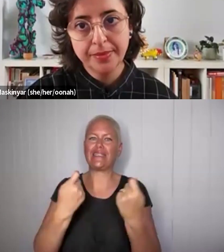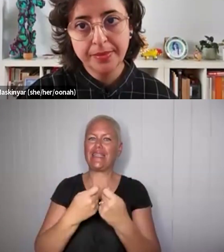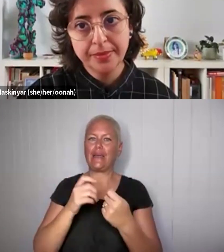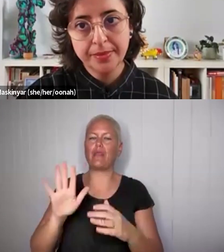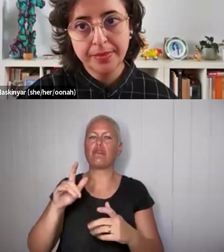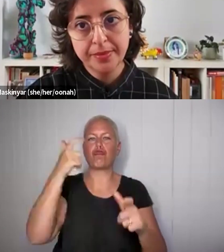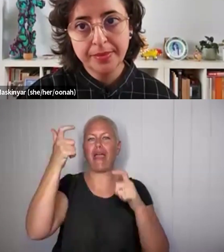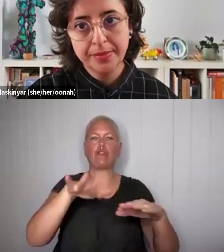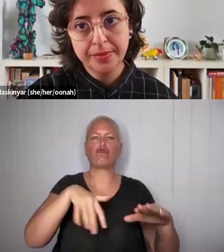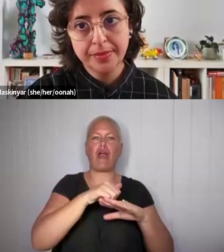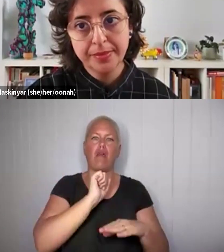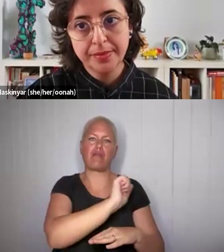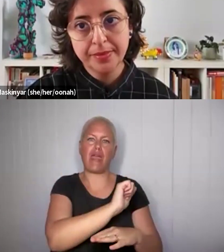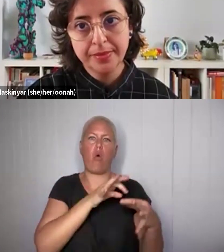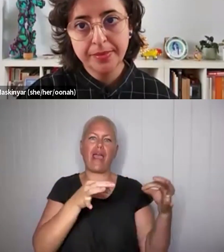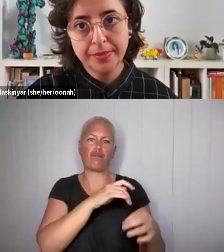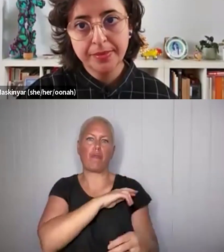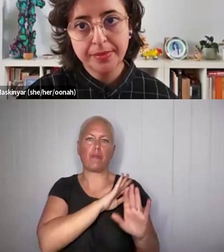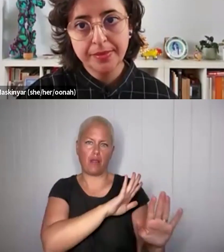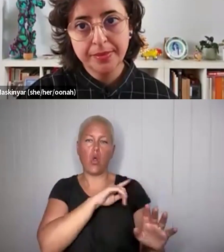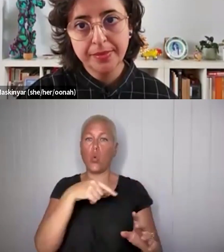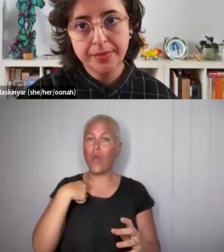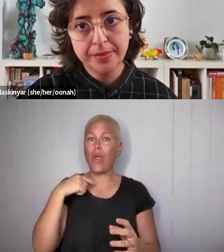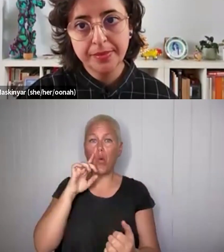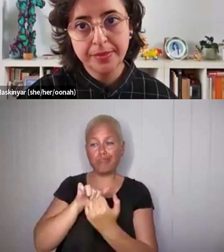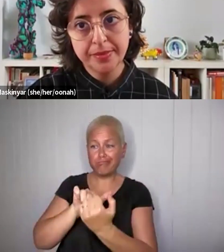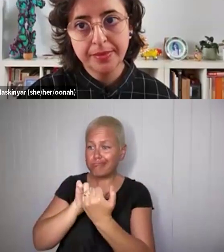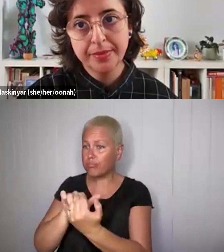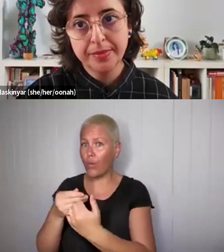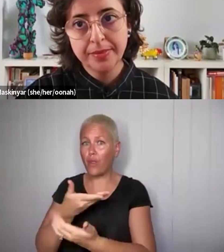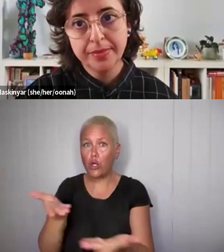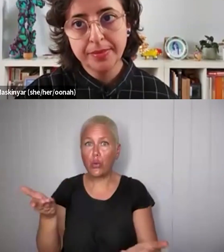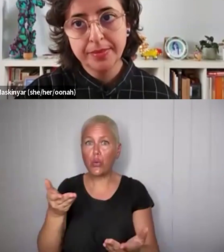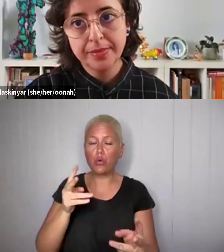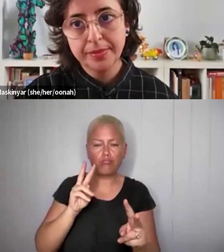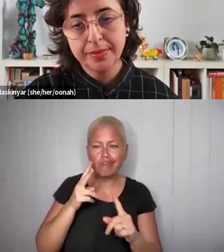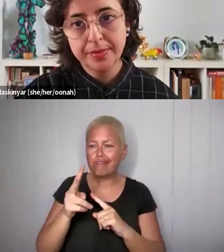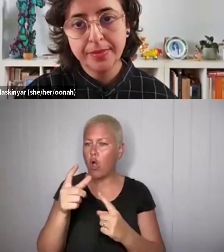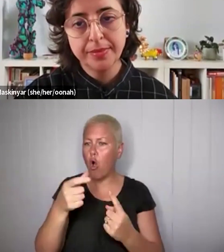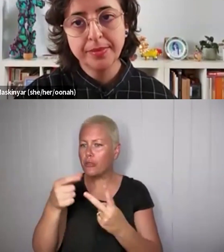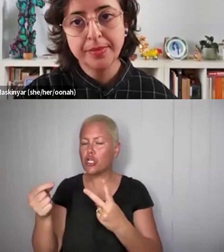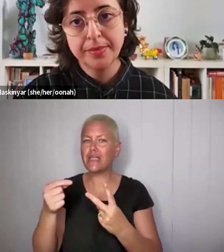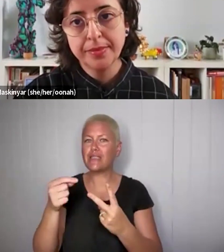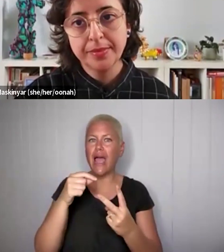So we will be working closely with you to explore options and look at return venues as soon as you